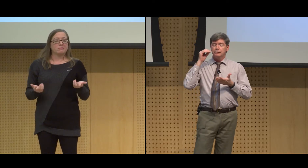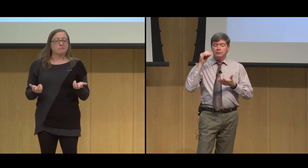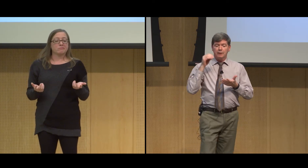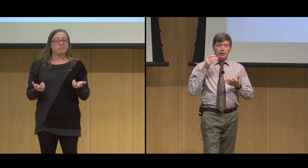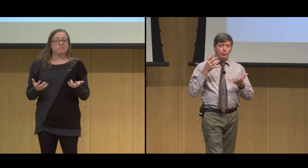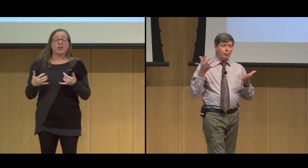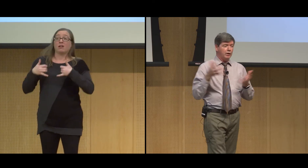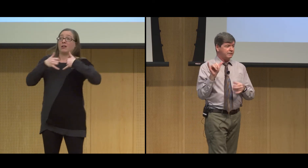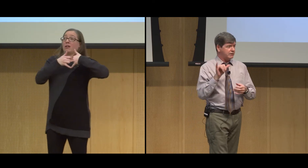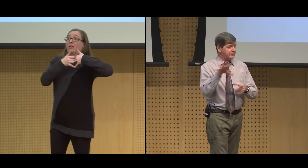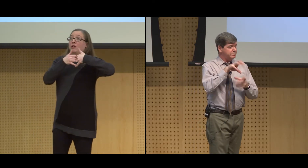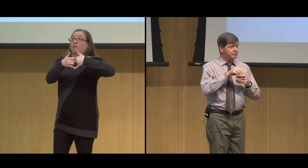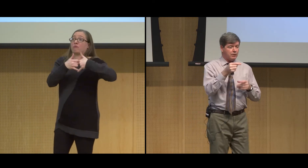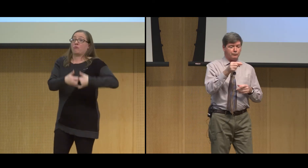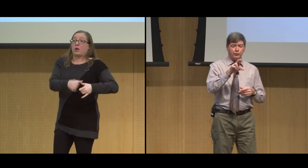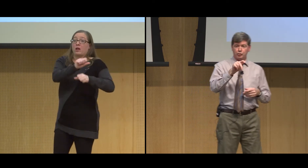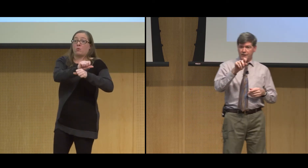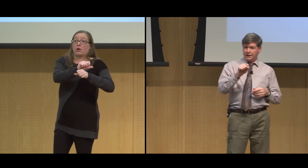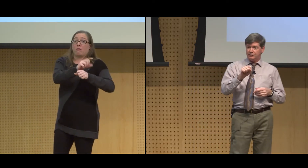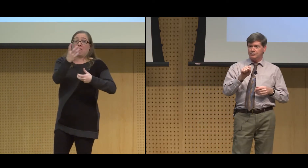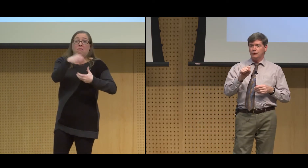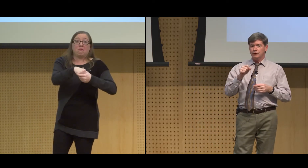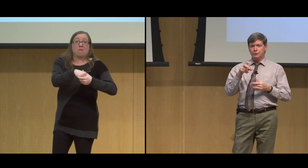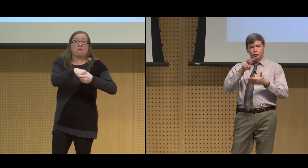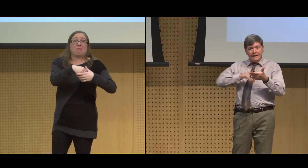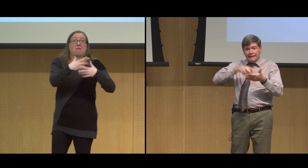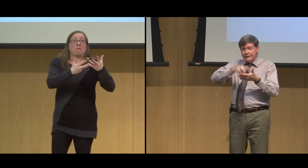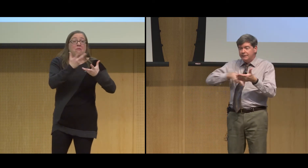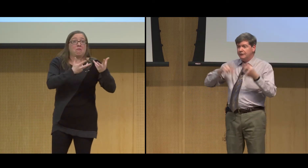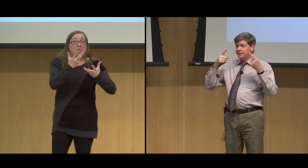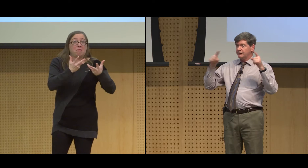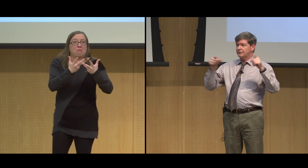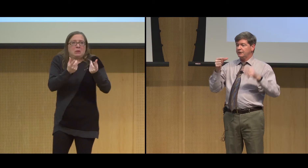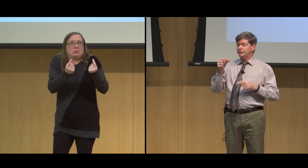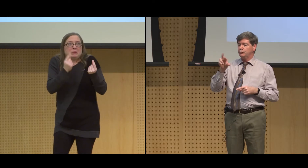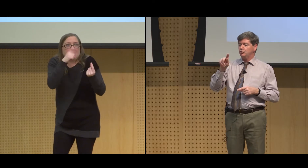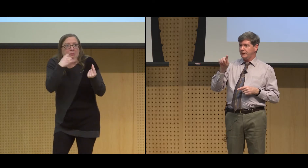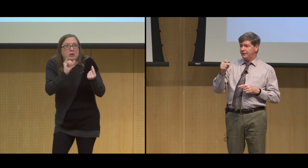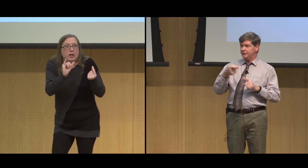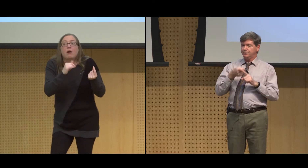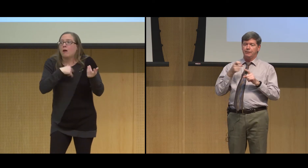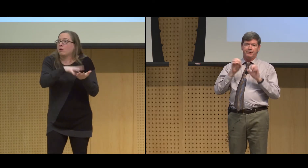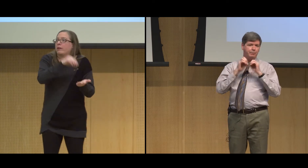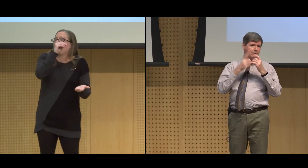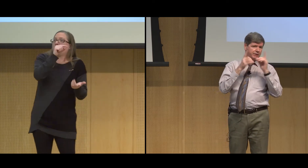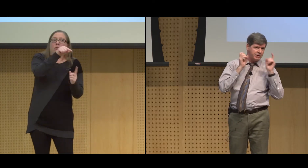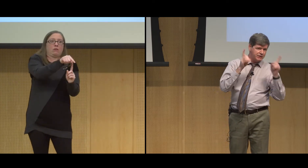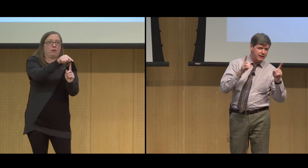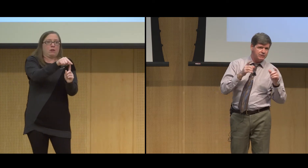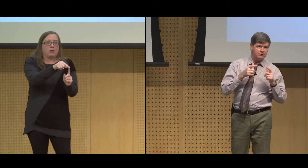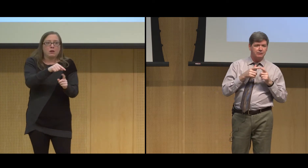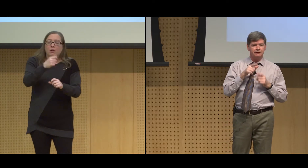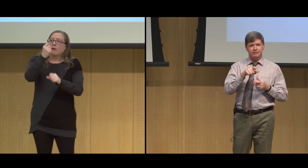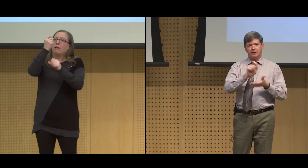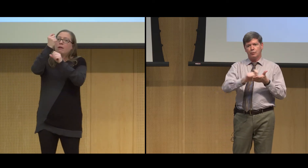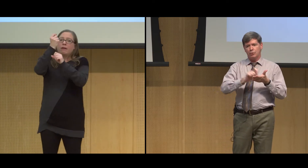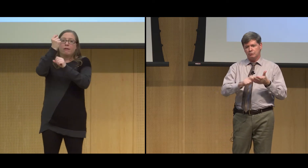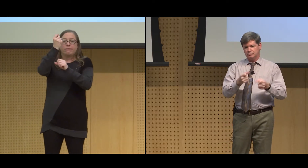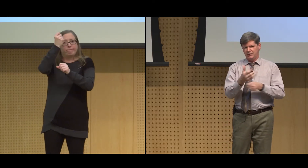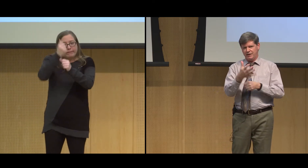uh, what it's like to be involved with grants or to read successful grants from the Department of Education that they wrote,